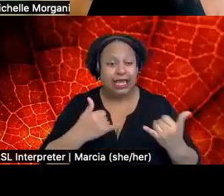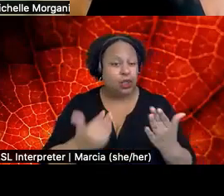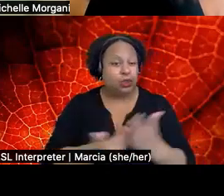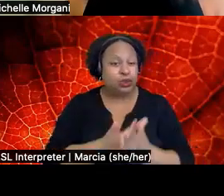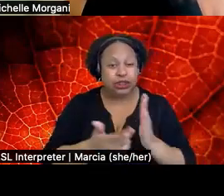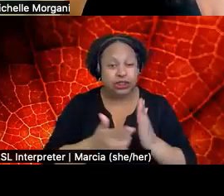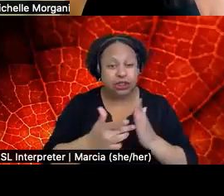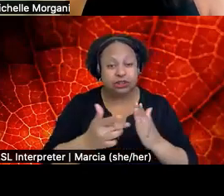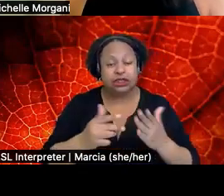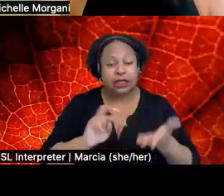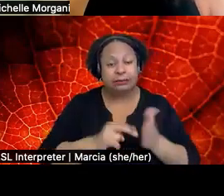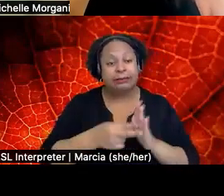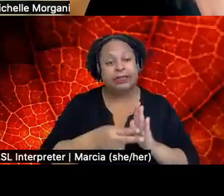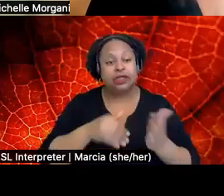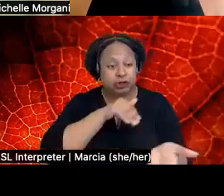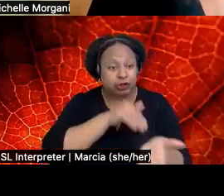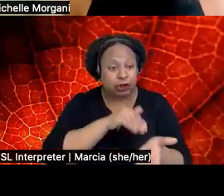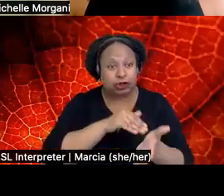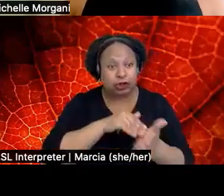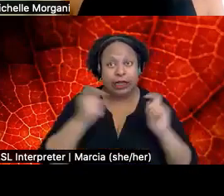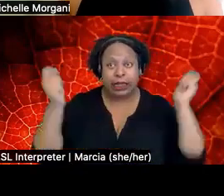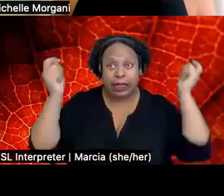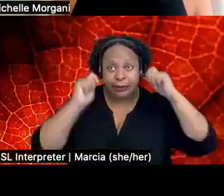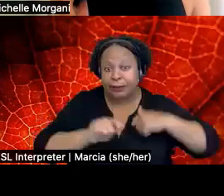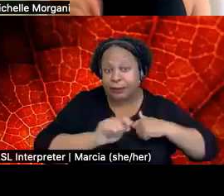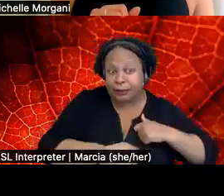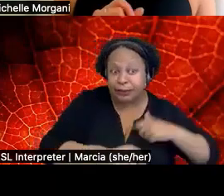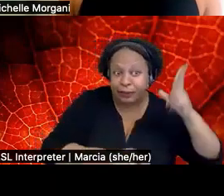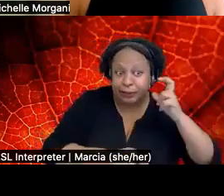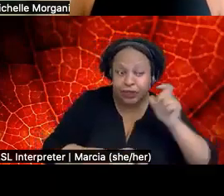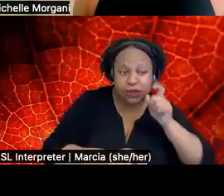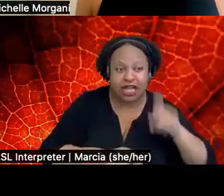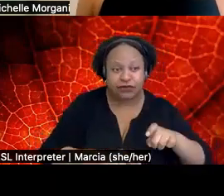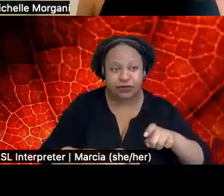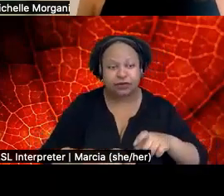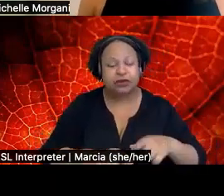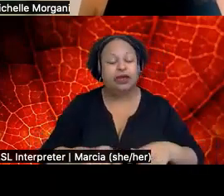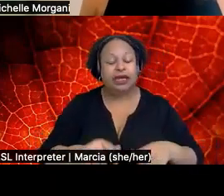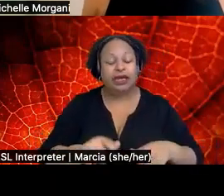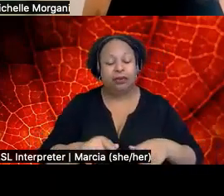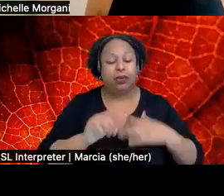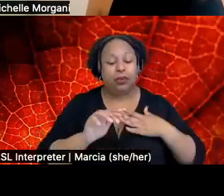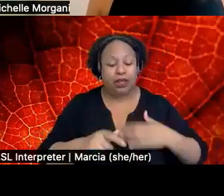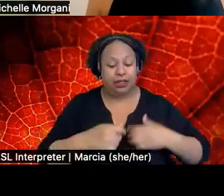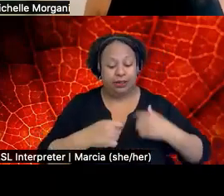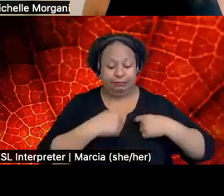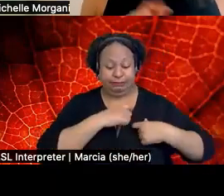So, again my excitement, I apologize but I’ve just let this link here on